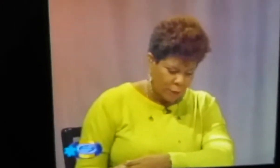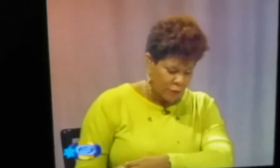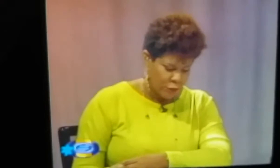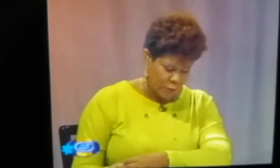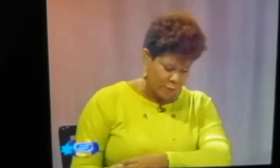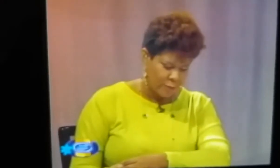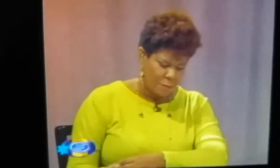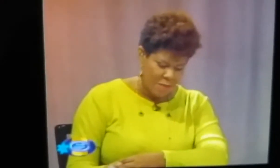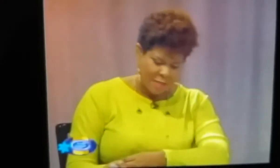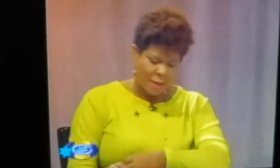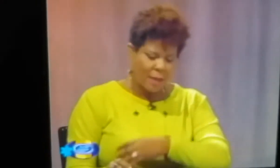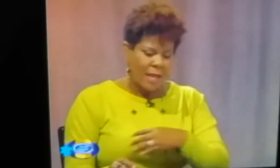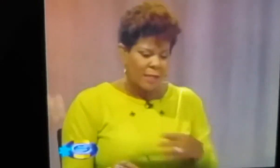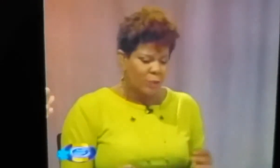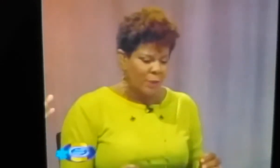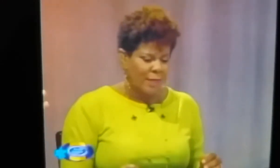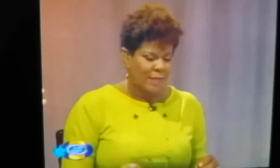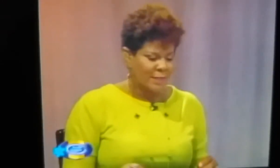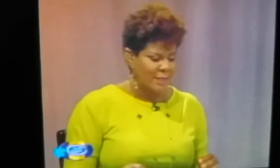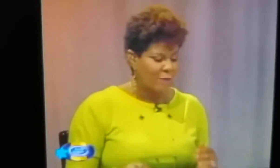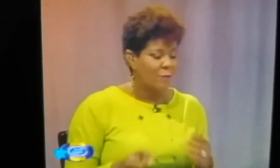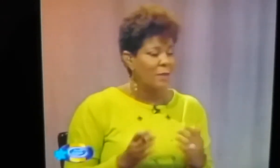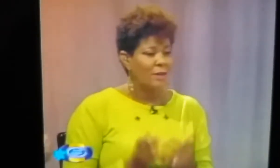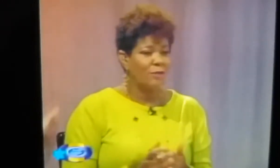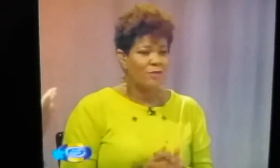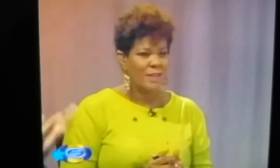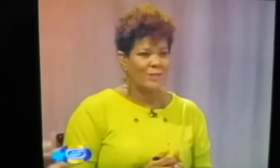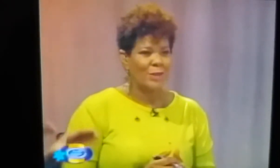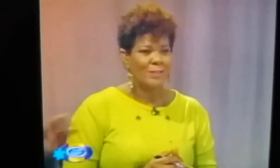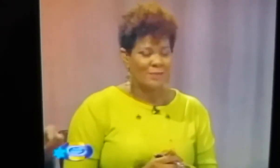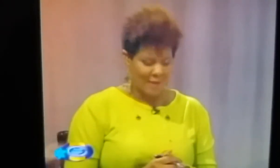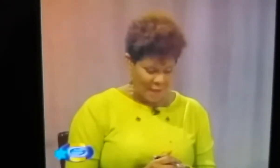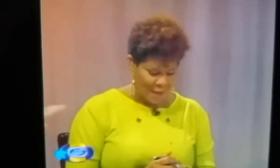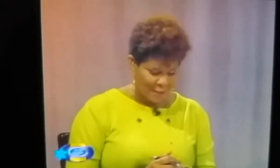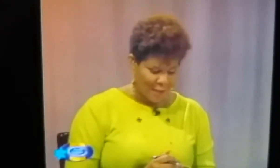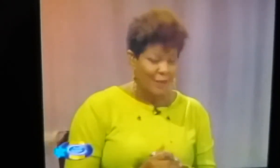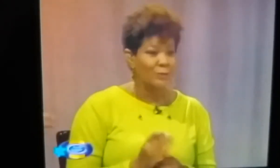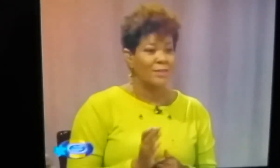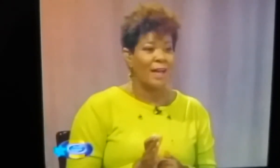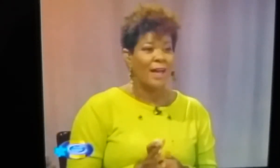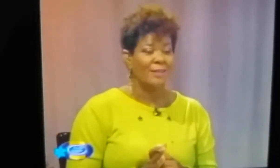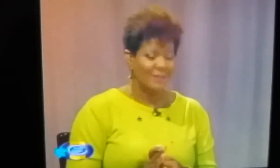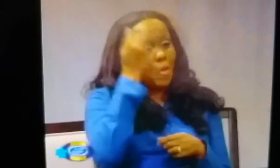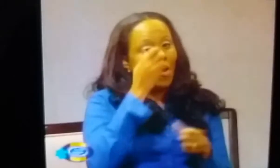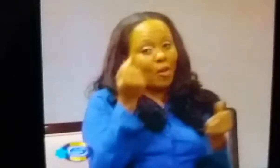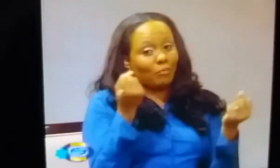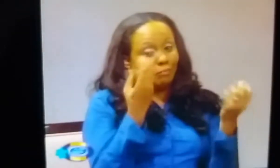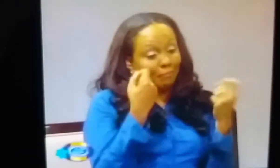Street media and joining us is a familiar face on TV 8 and you see the hands those are the special